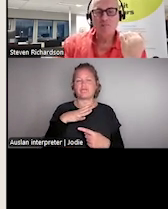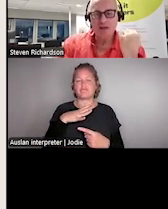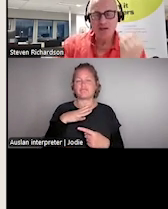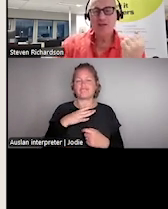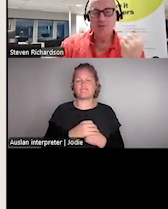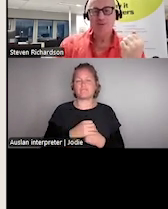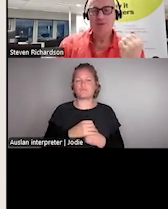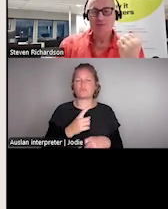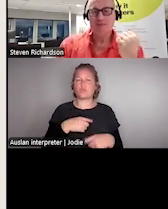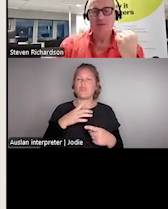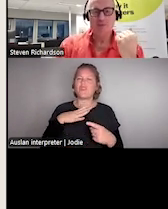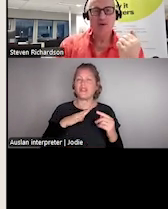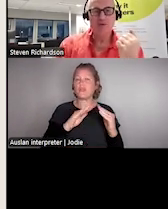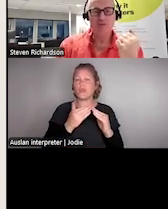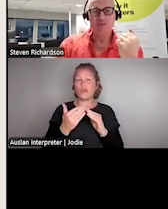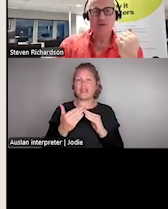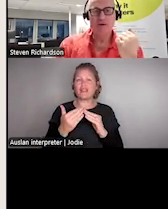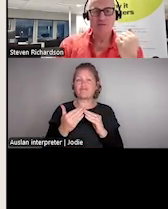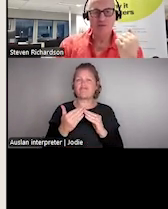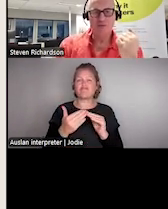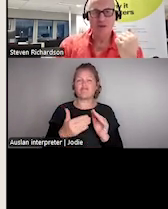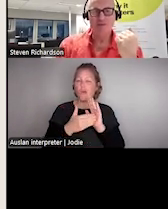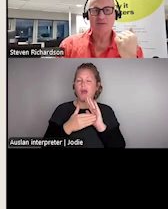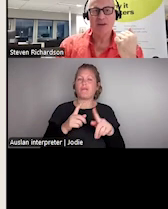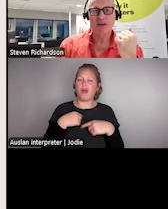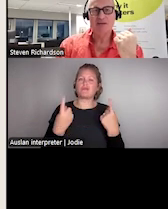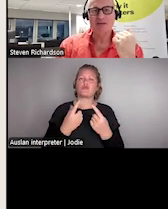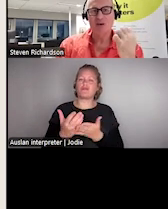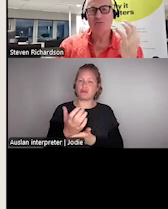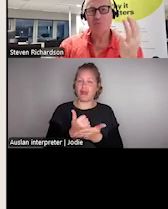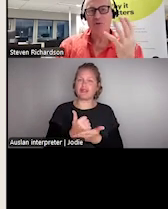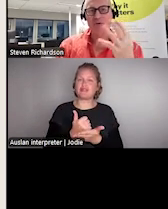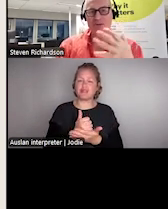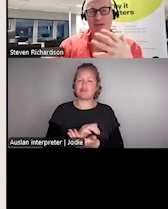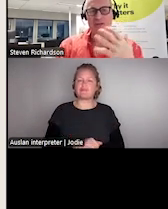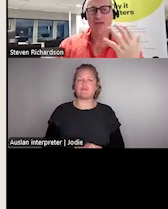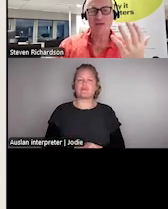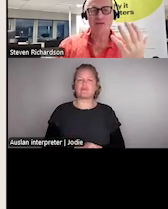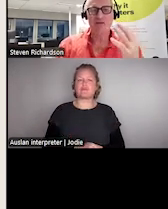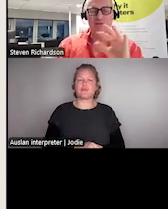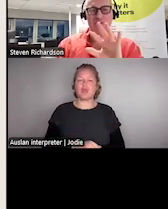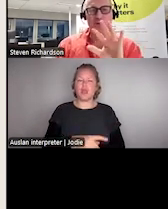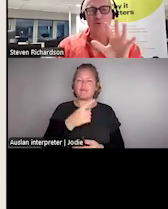We need a community to help us fund raise and I have sort of broken it down here as to who